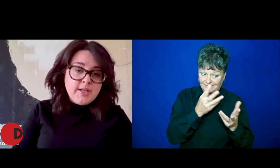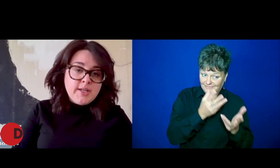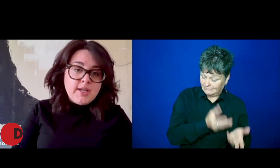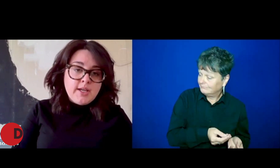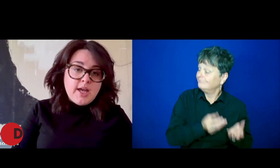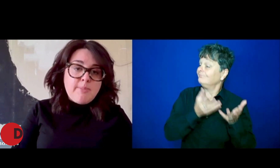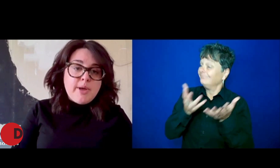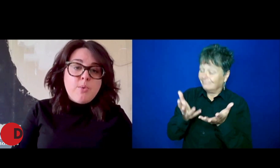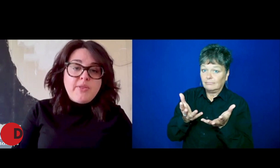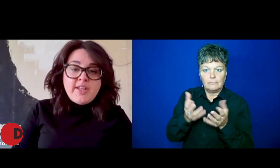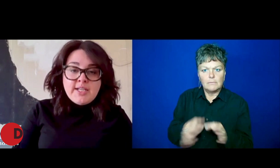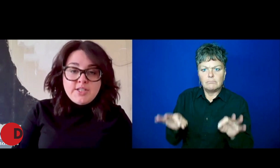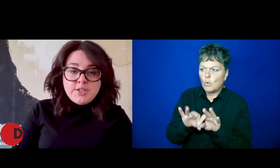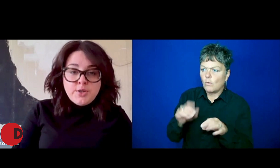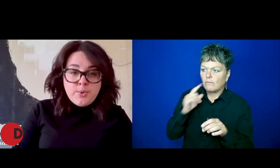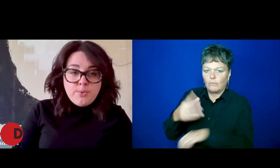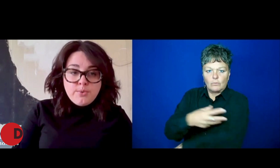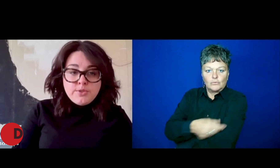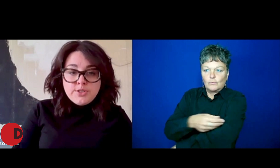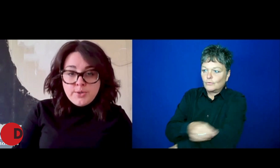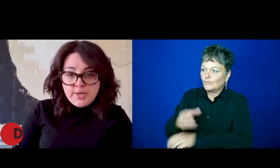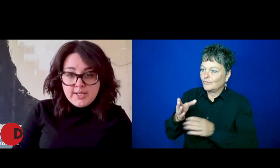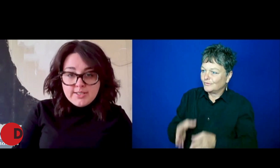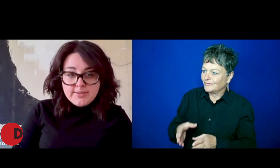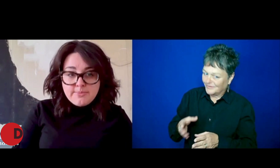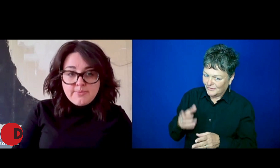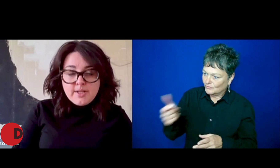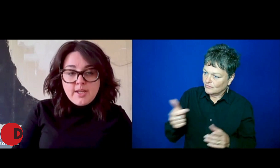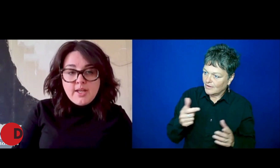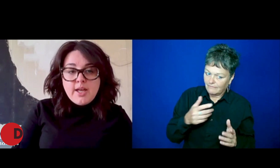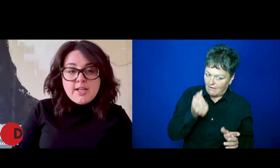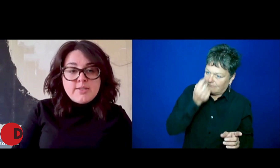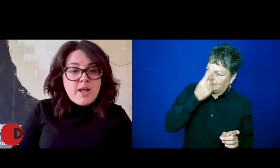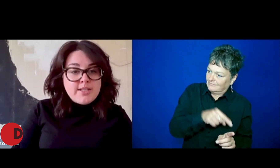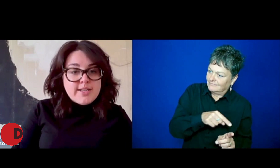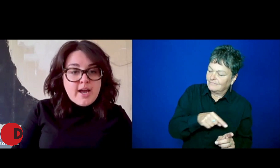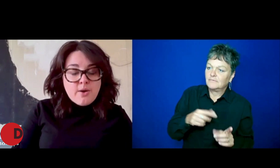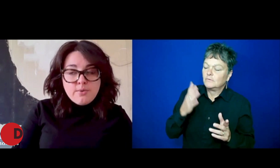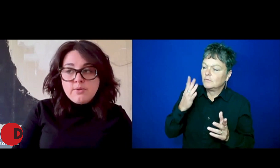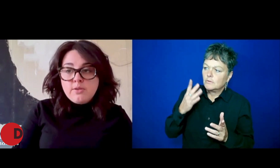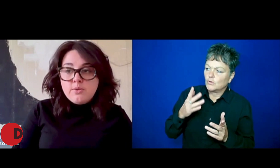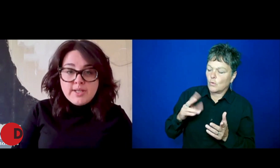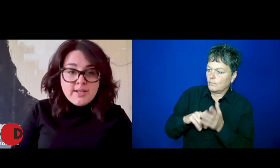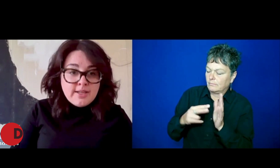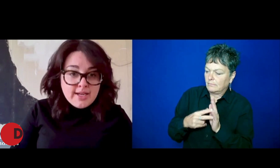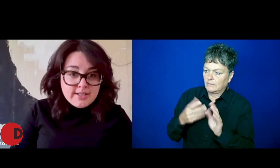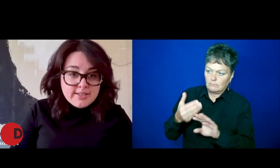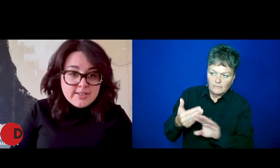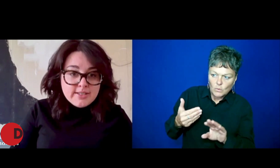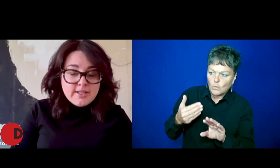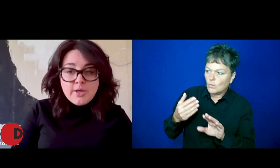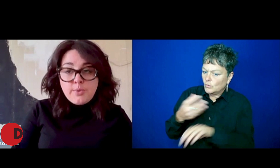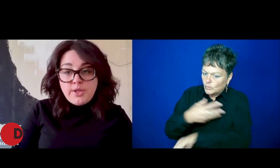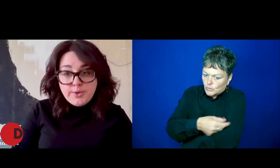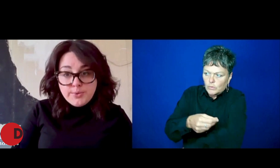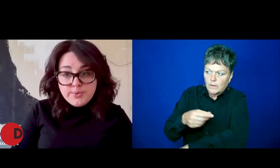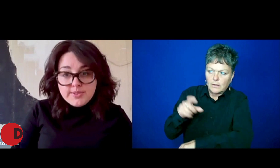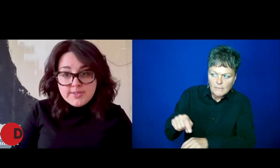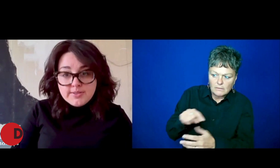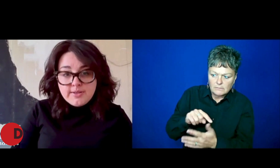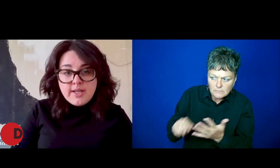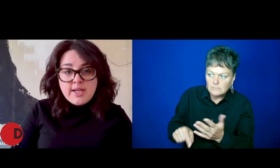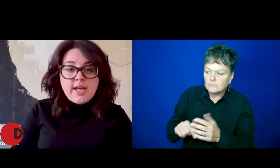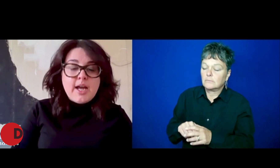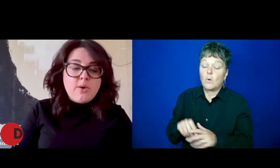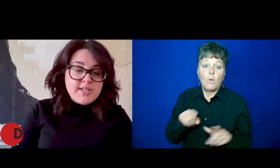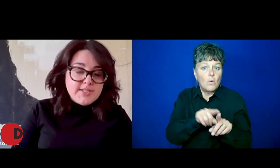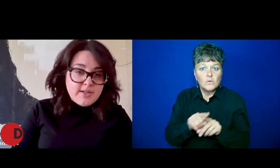between us and the donor. The interpreter may also have their